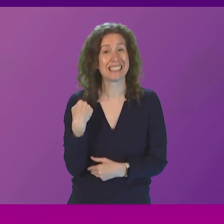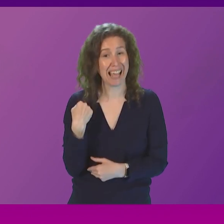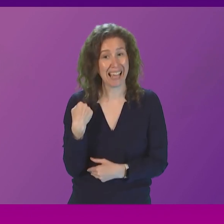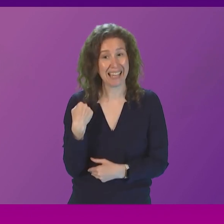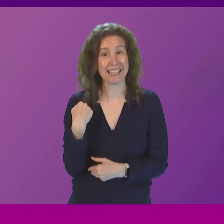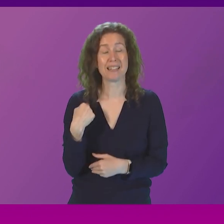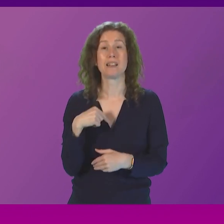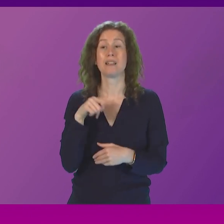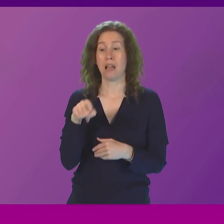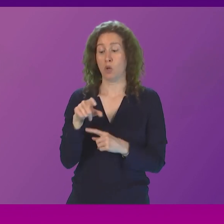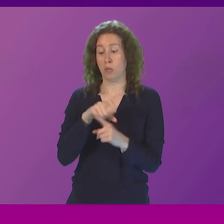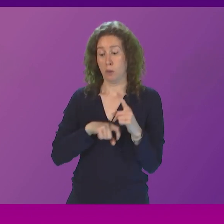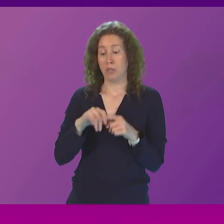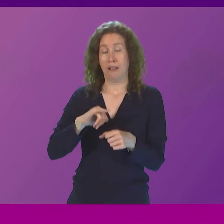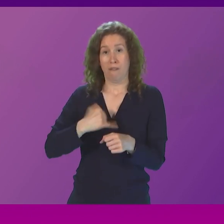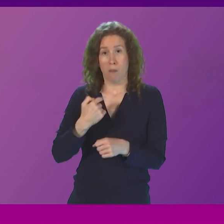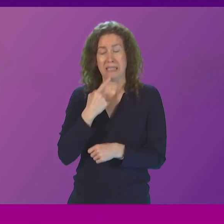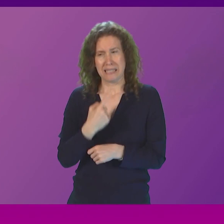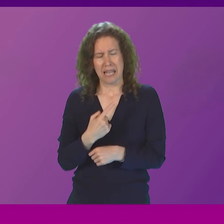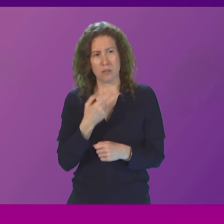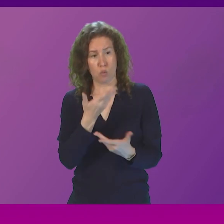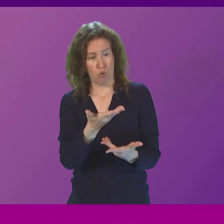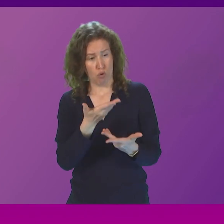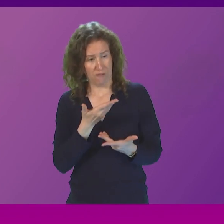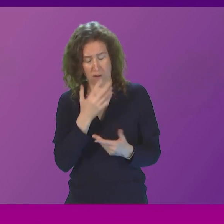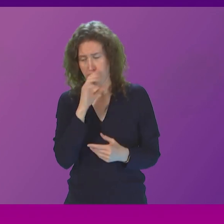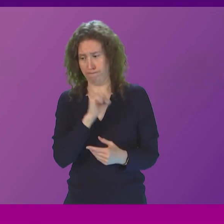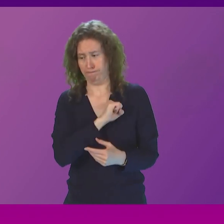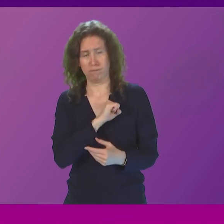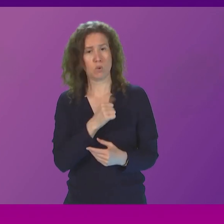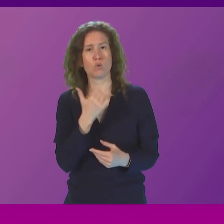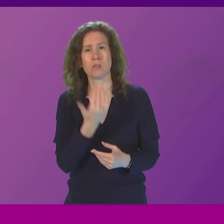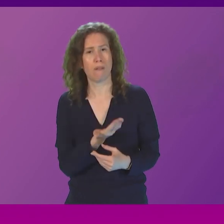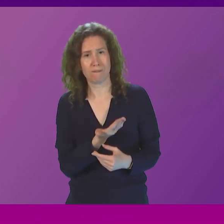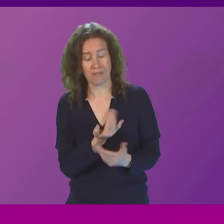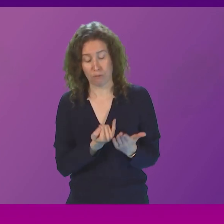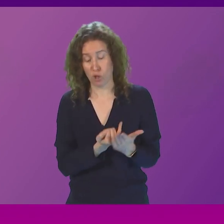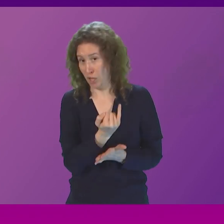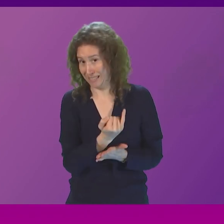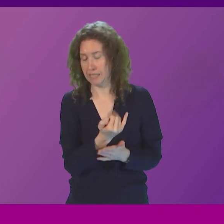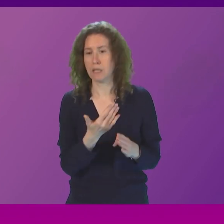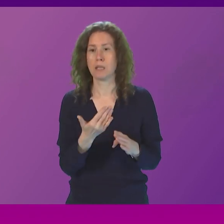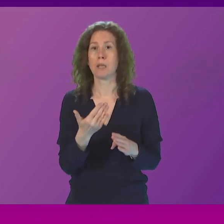It was community pharmacists who said that the offer was “derisory” when they rejected it, which was before that money was put in.